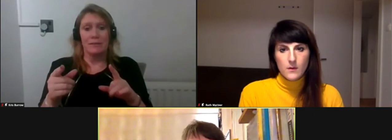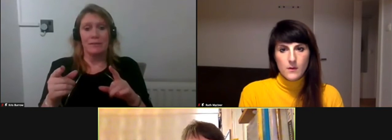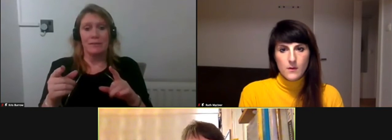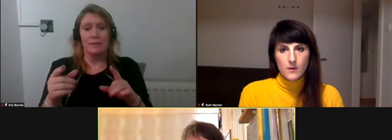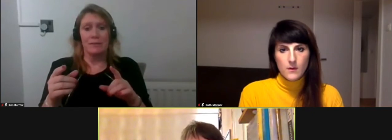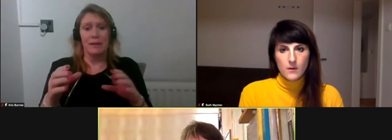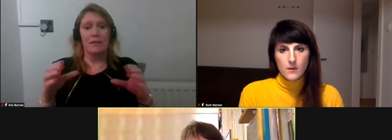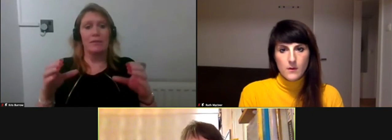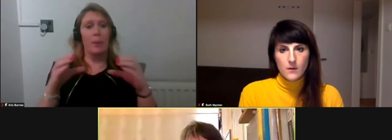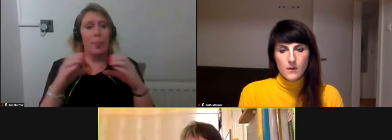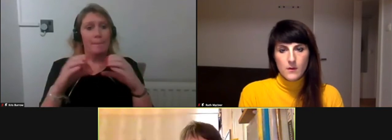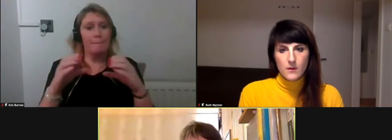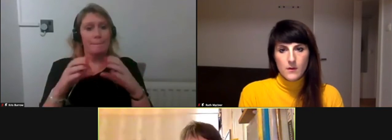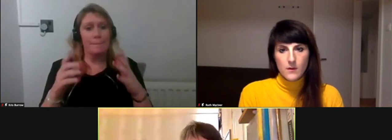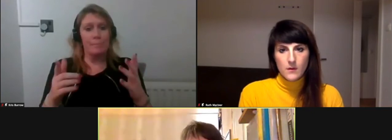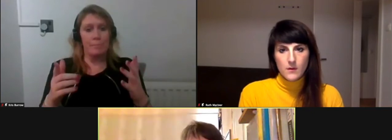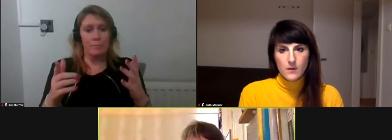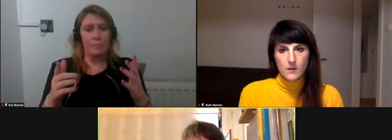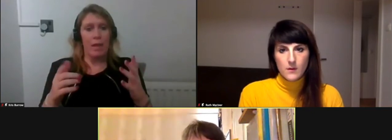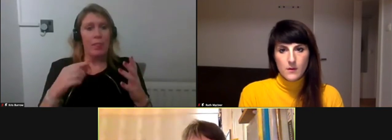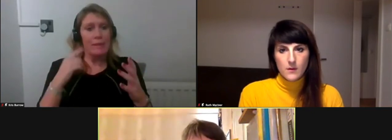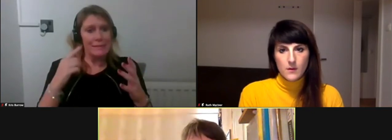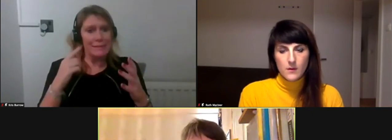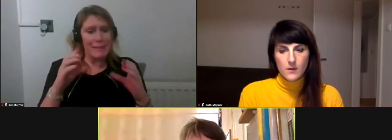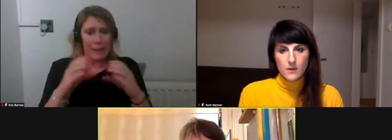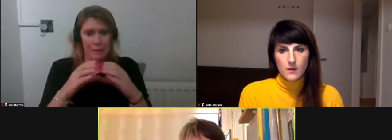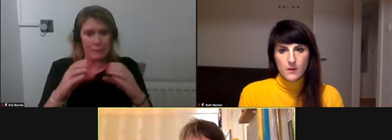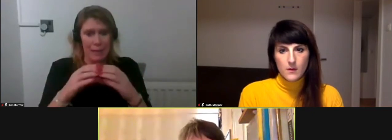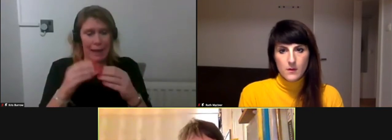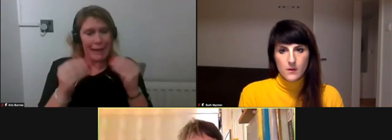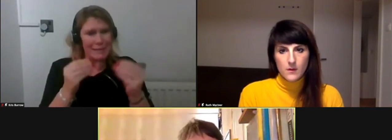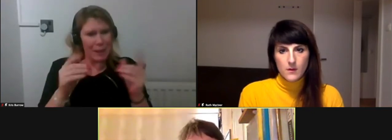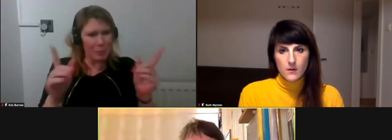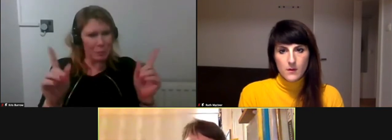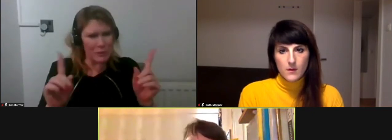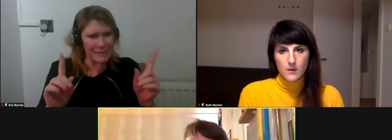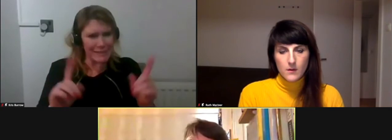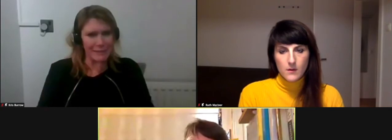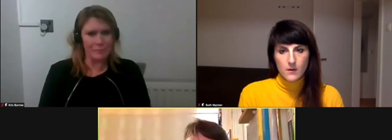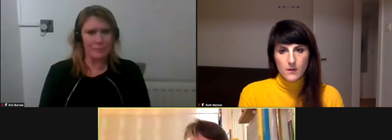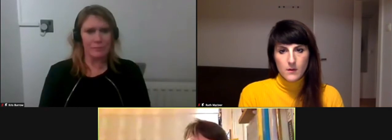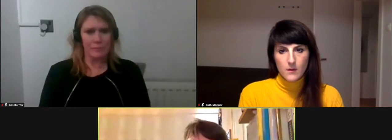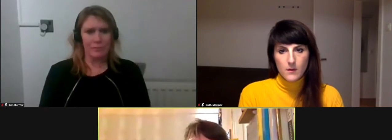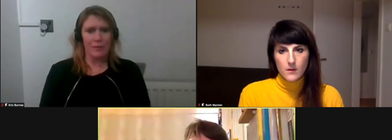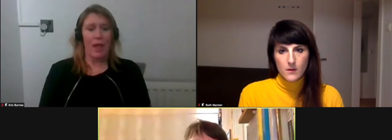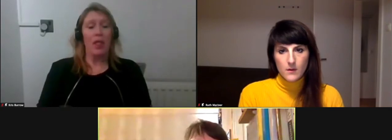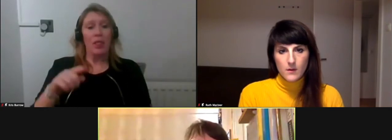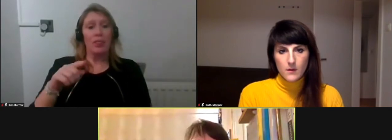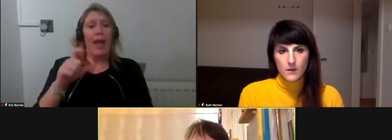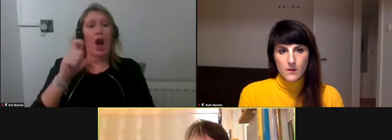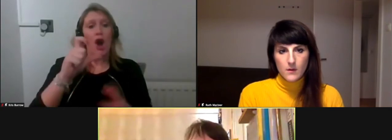together, I'll show you, and I'll explain what they are. They are coconuts, we